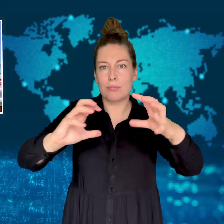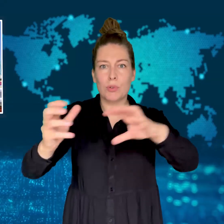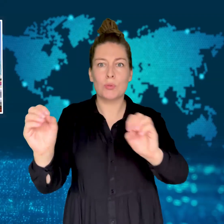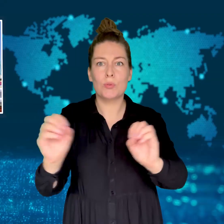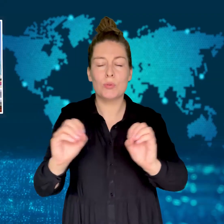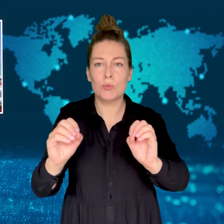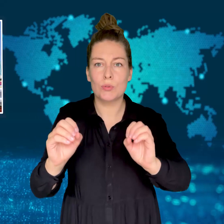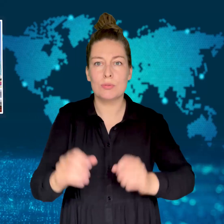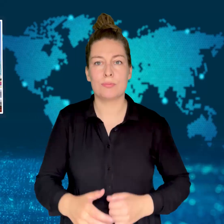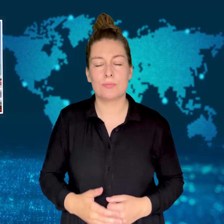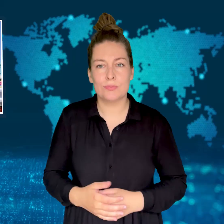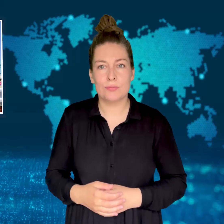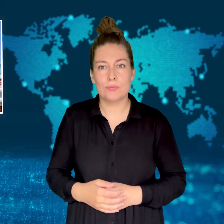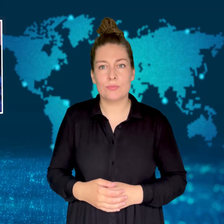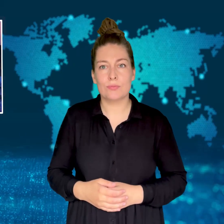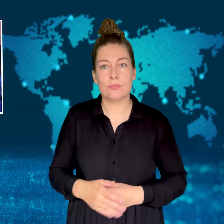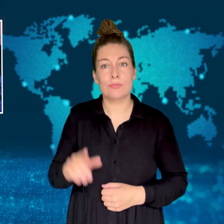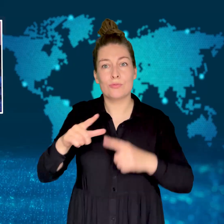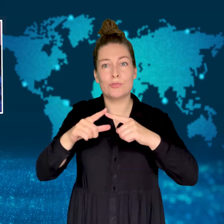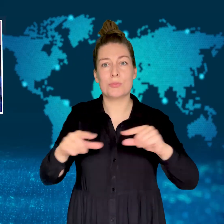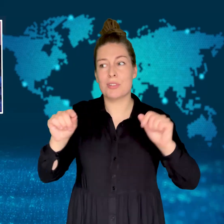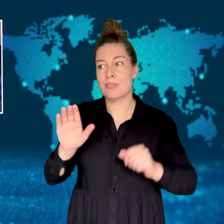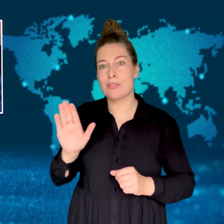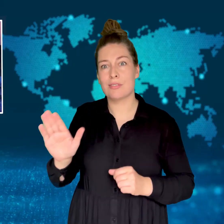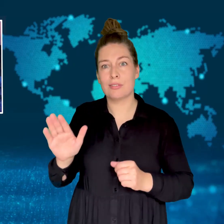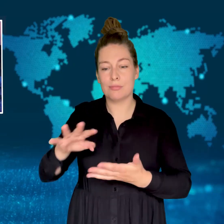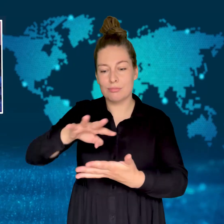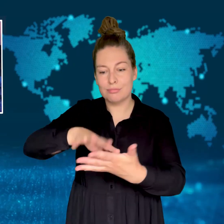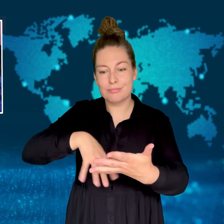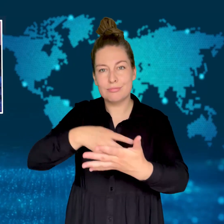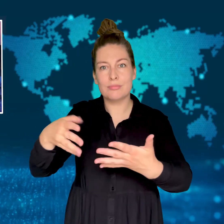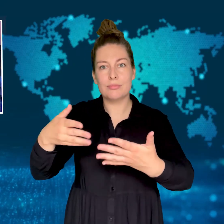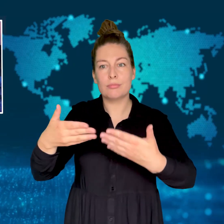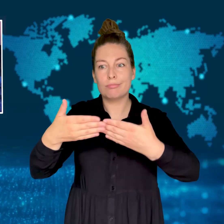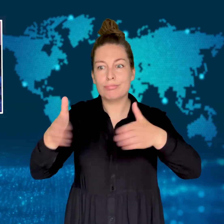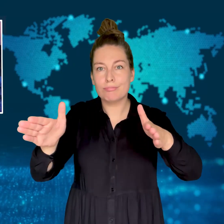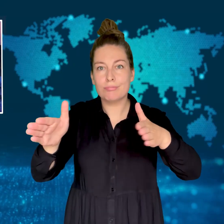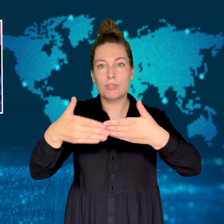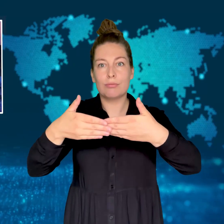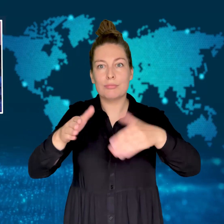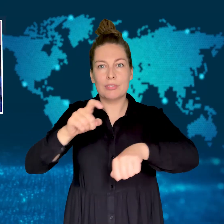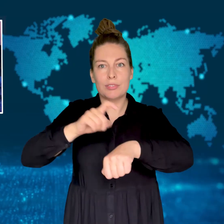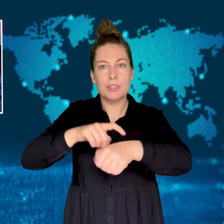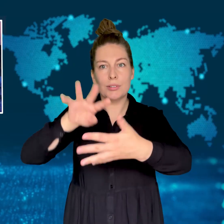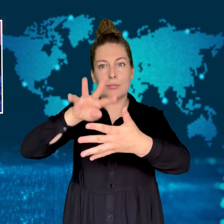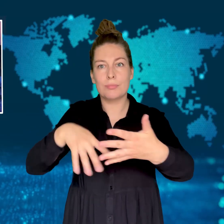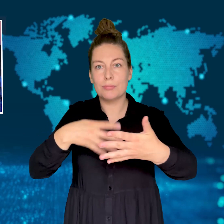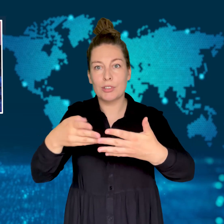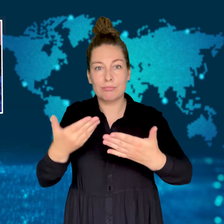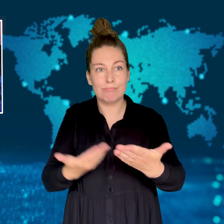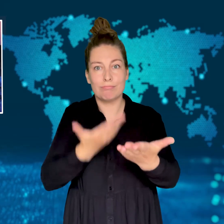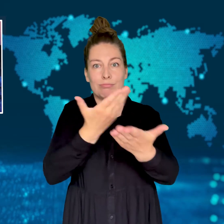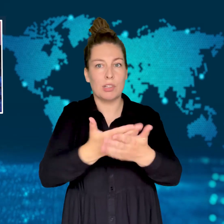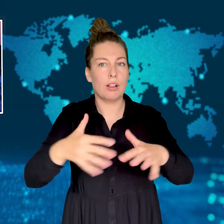Japan has not released a schedule for the water's release into